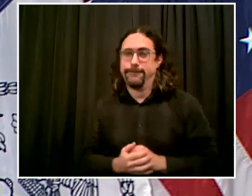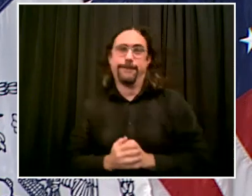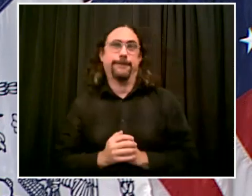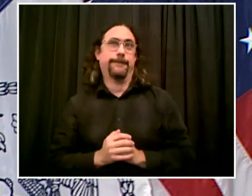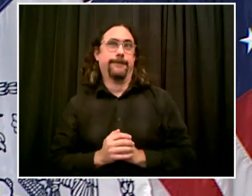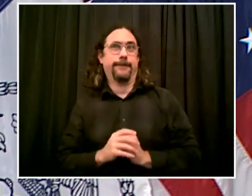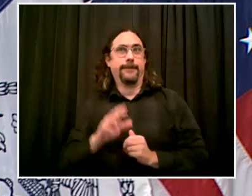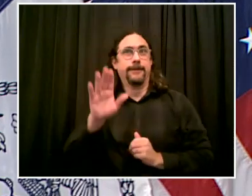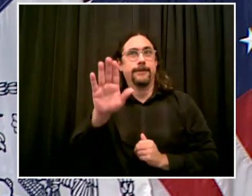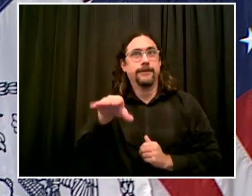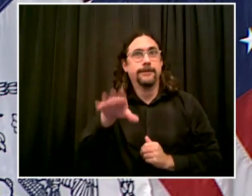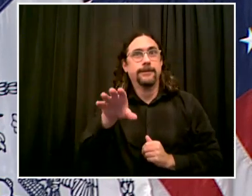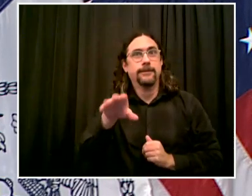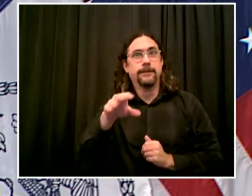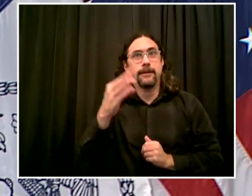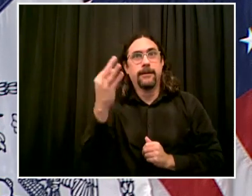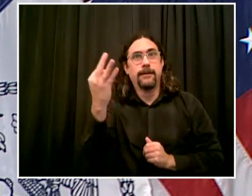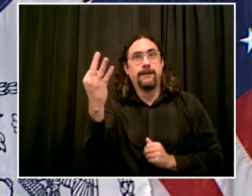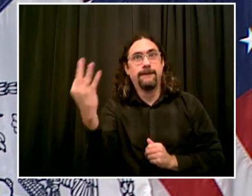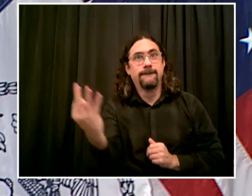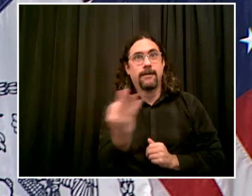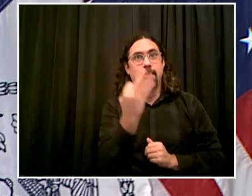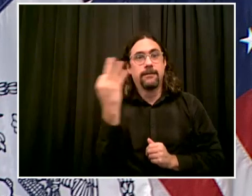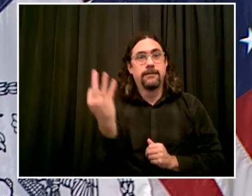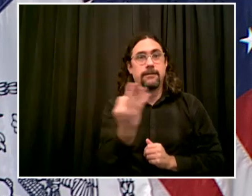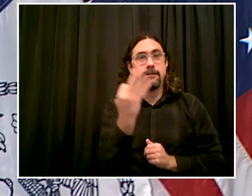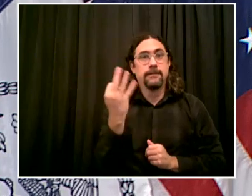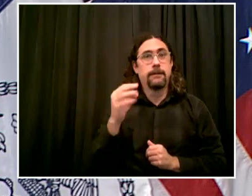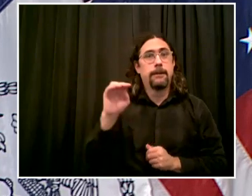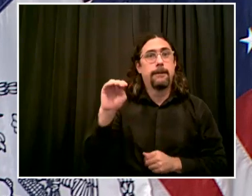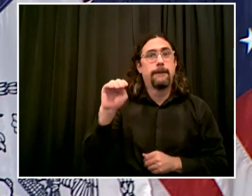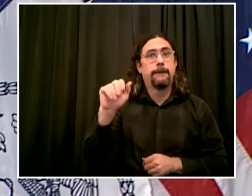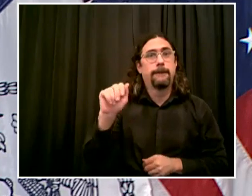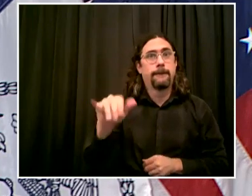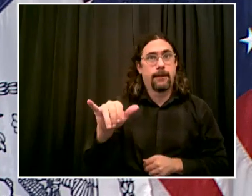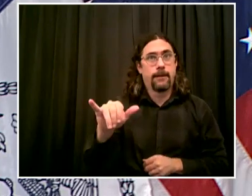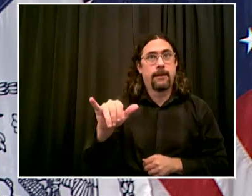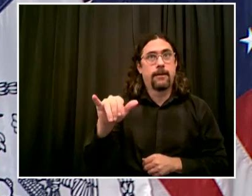ASK YOU ONE OF THE MOST ABSIC QUESTIONS, ON